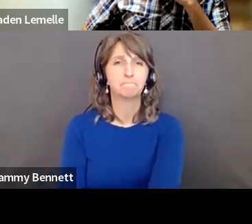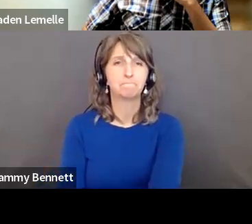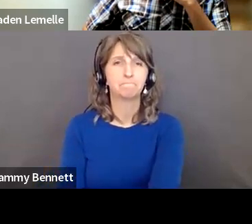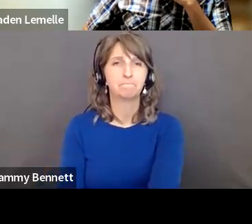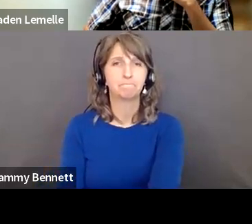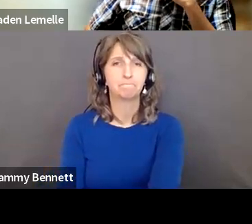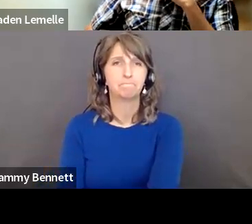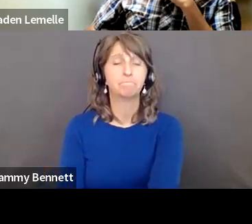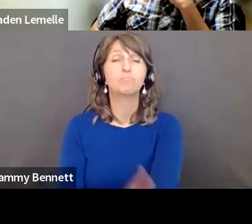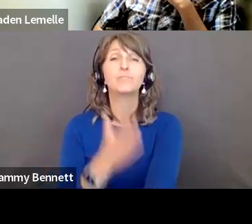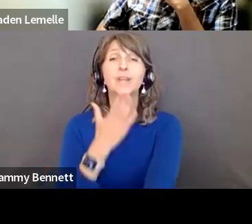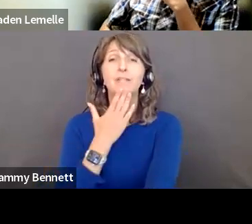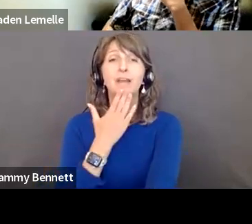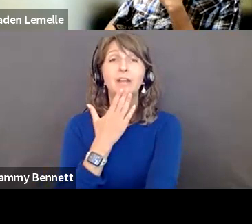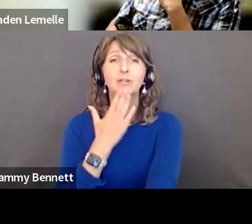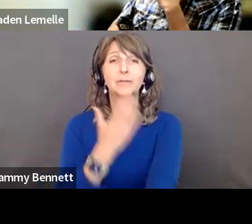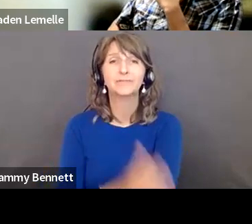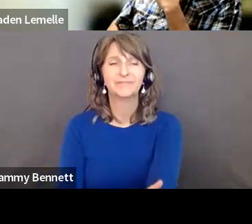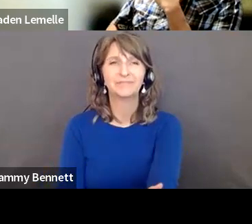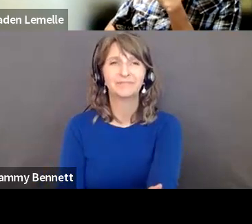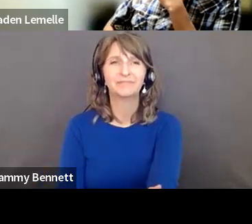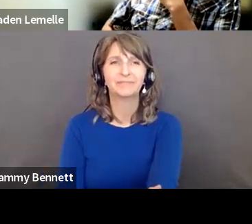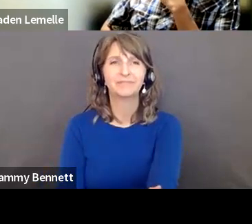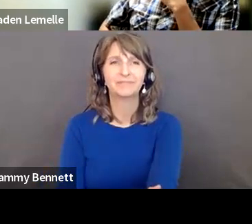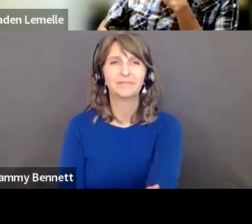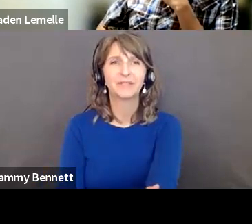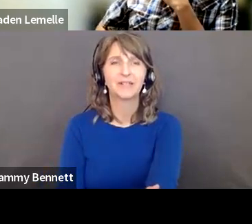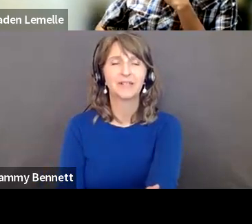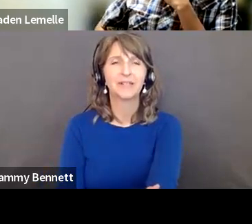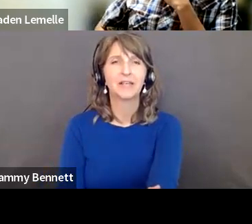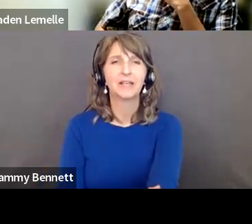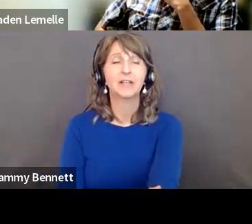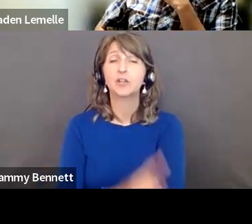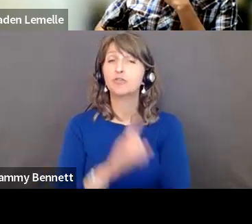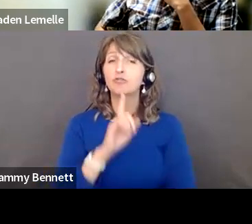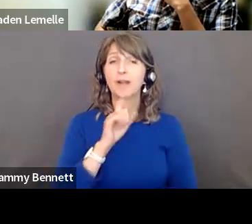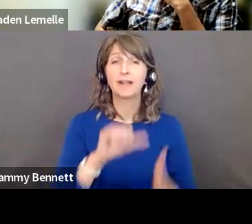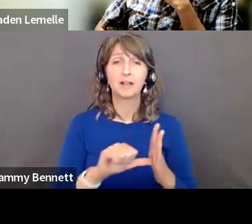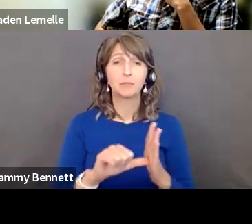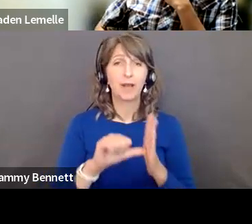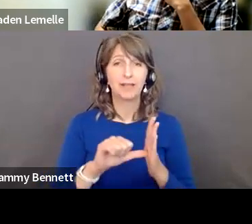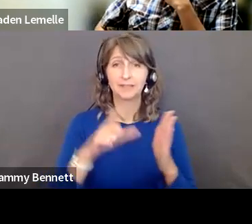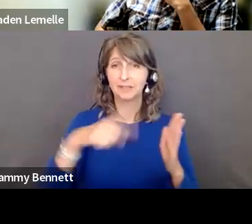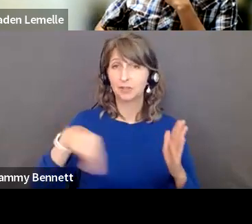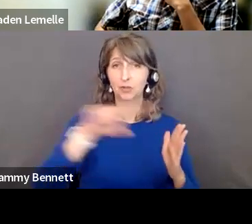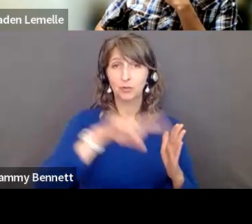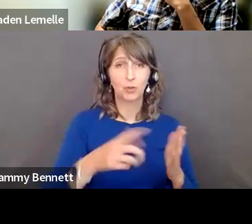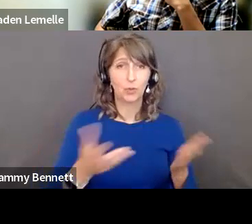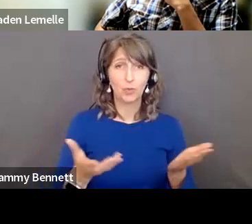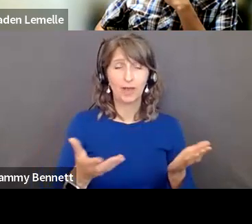Thank you for that. And I will say that What, really impressed me at the floor of y'all is that, you know, you all had dreams and very, very lofty goals.